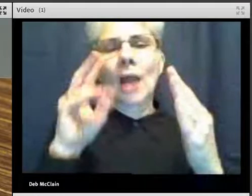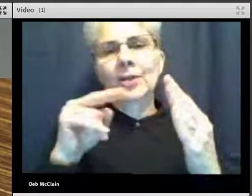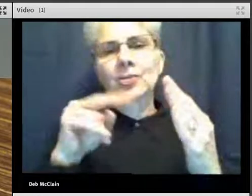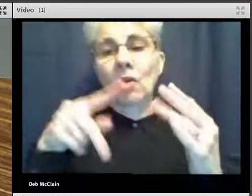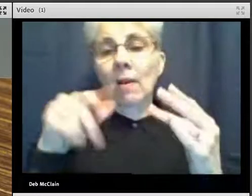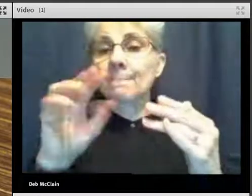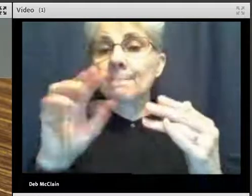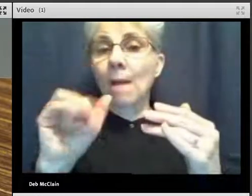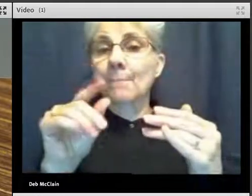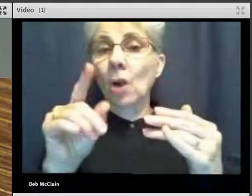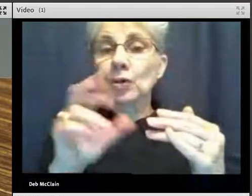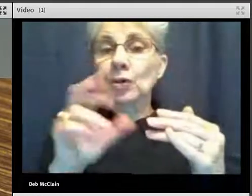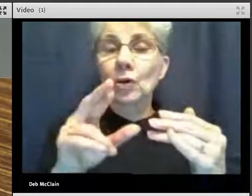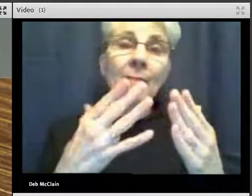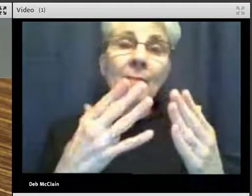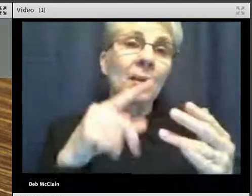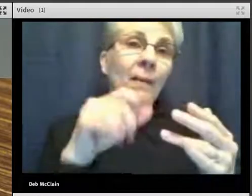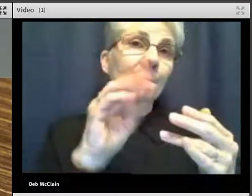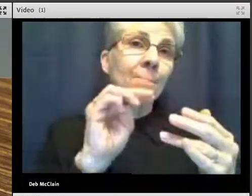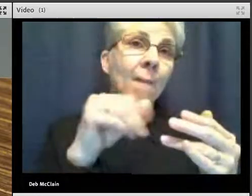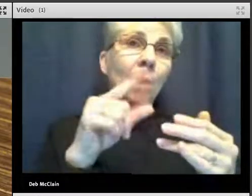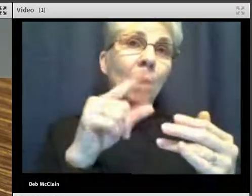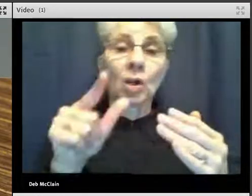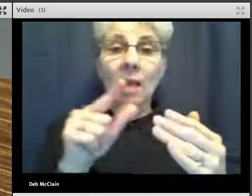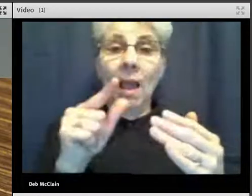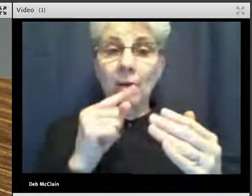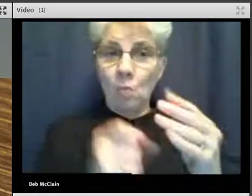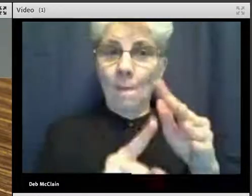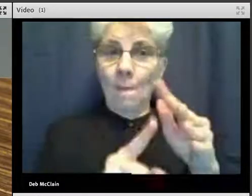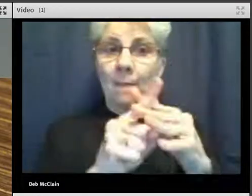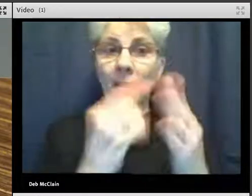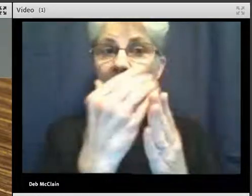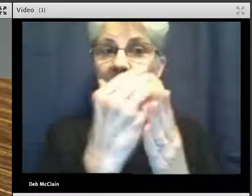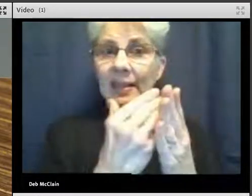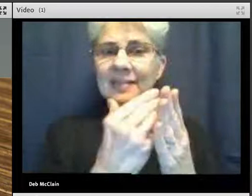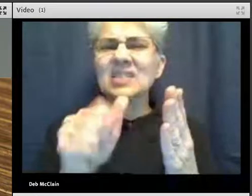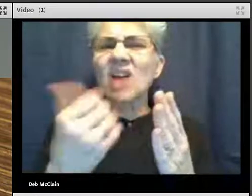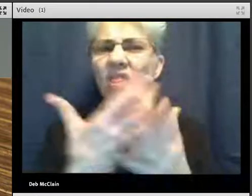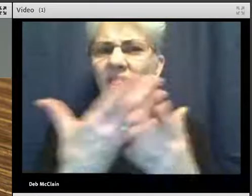maybe my Palm Harbor Library will come up, maybe not, because there's a lot of other stuff going on there.